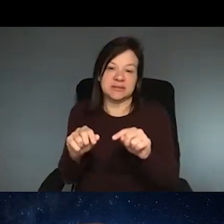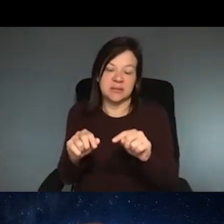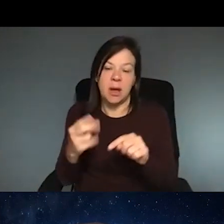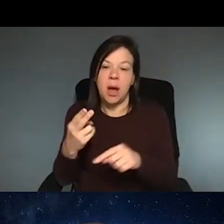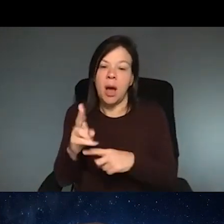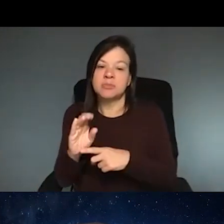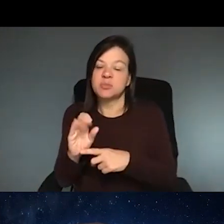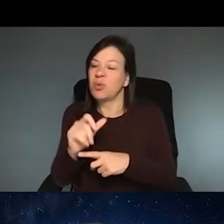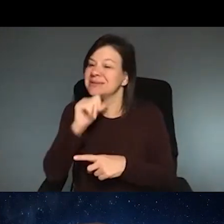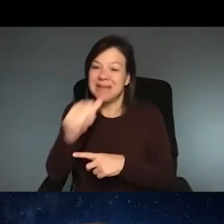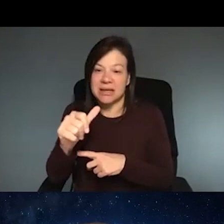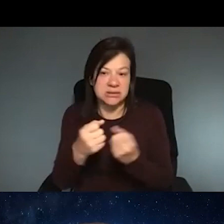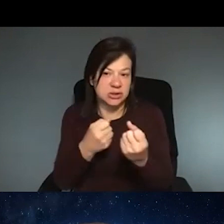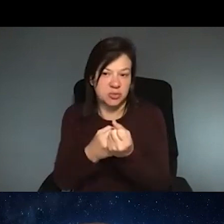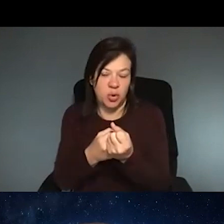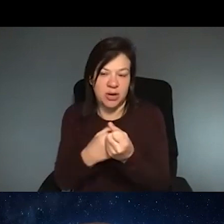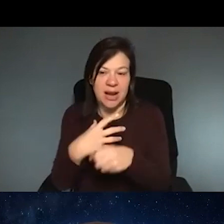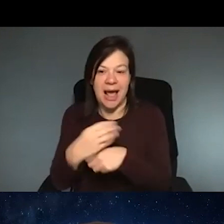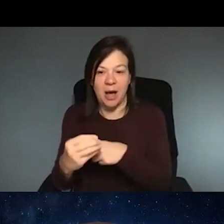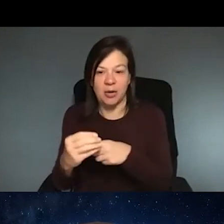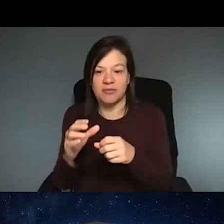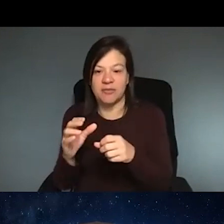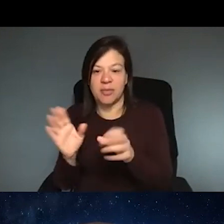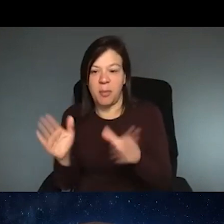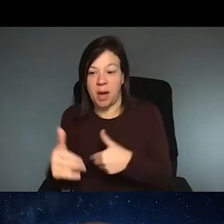HubSpot DOES NOT SUPPORT THIS OUT OF THE BOX.